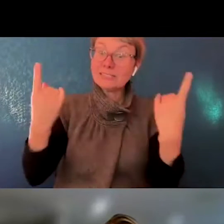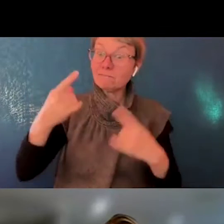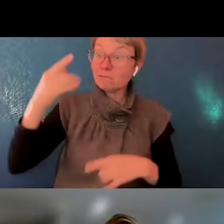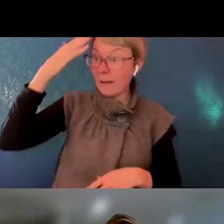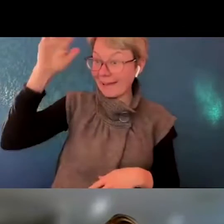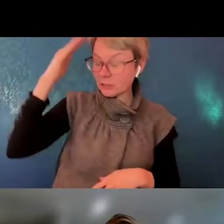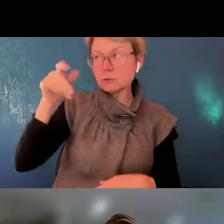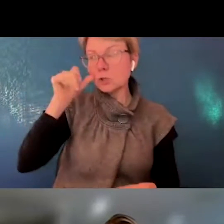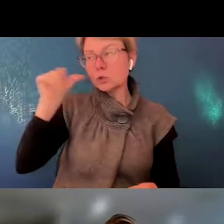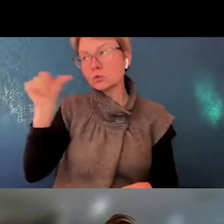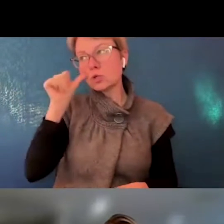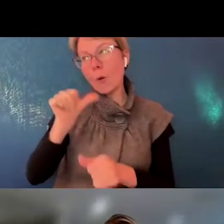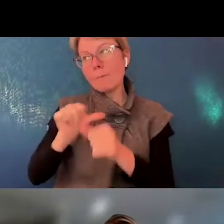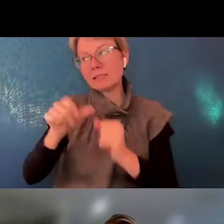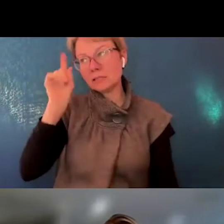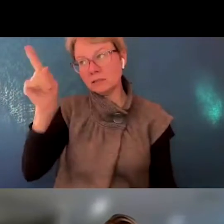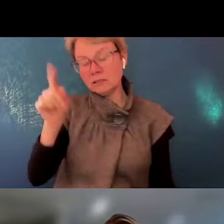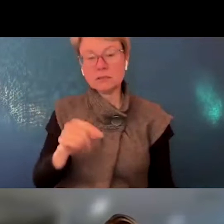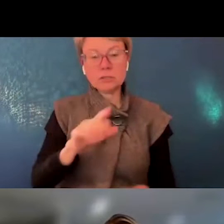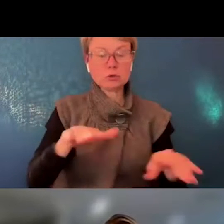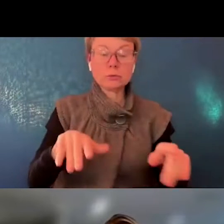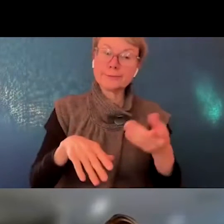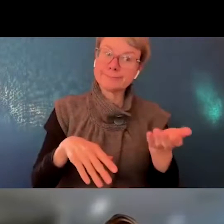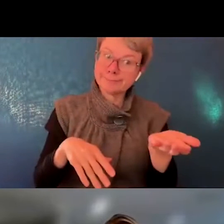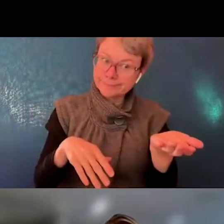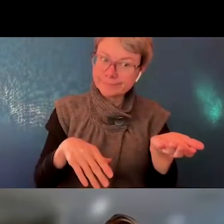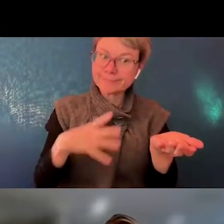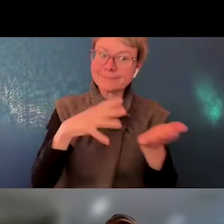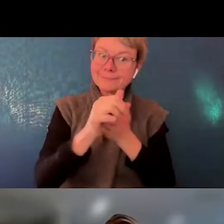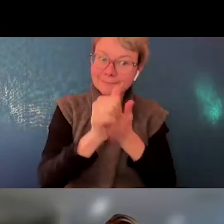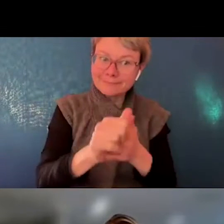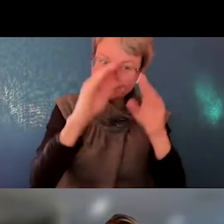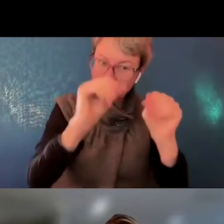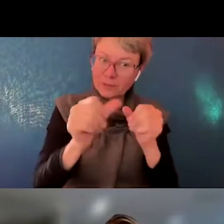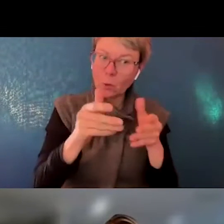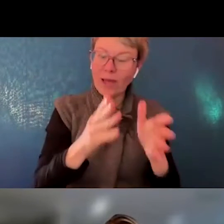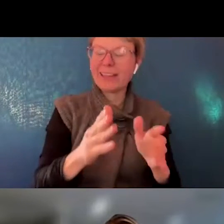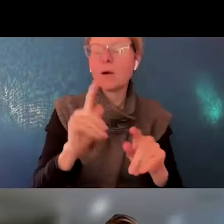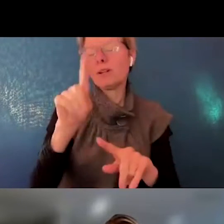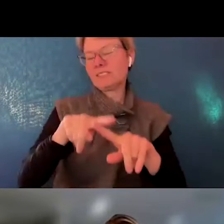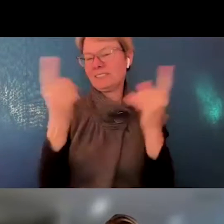and so that's the main difference um with the children's court and other courts um in terms